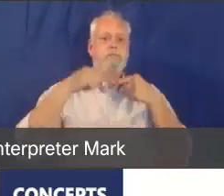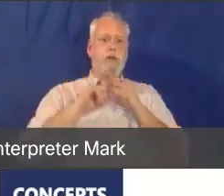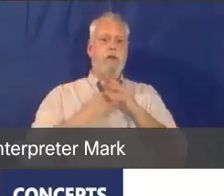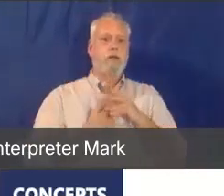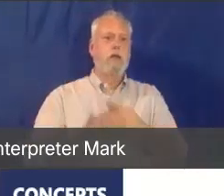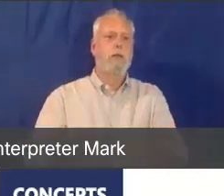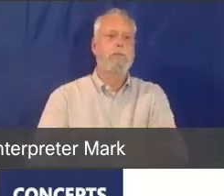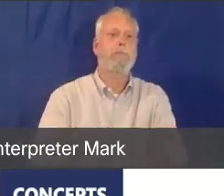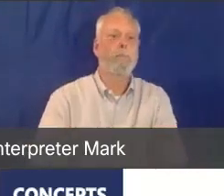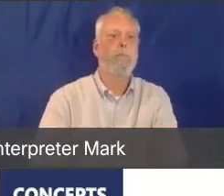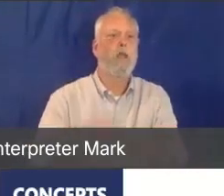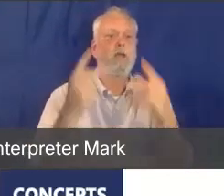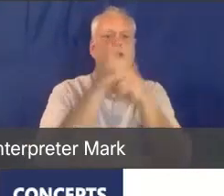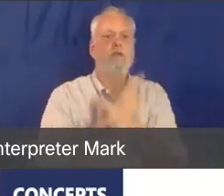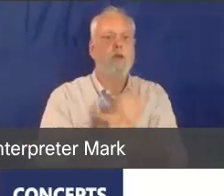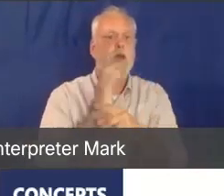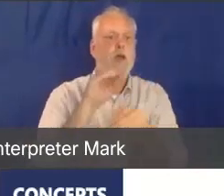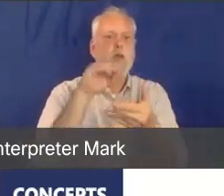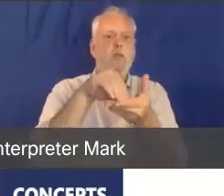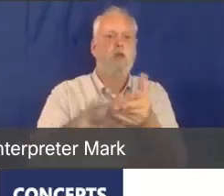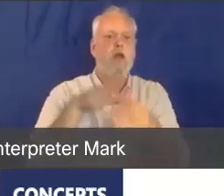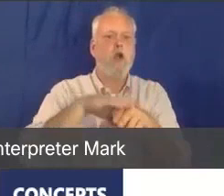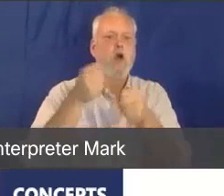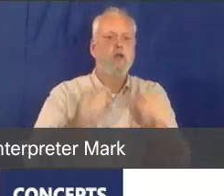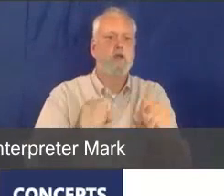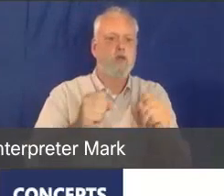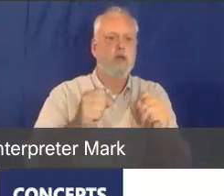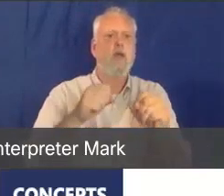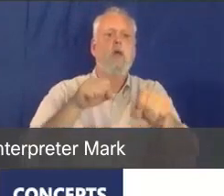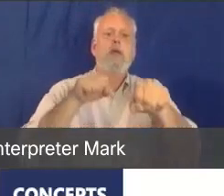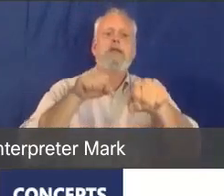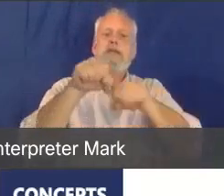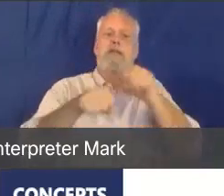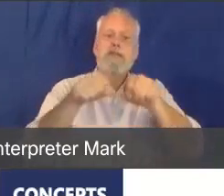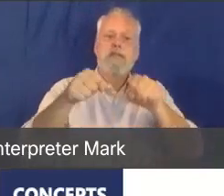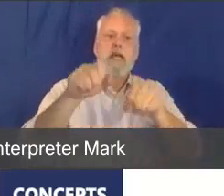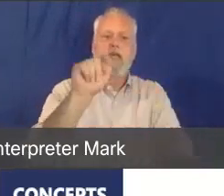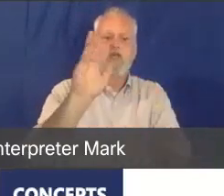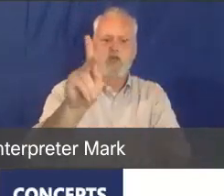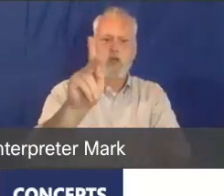We have to figure out what we're going to put on the street. So, what does the cycle track look like? There's 3 great examples.